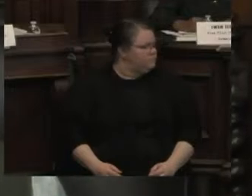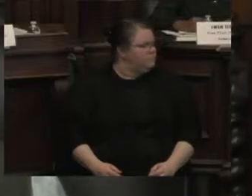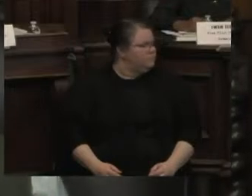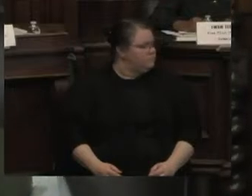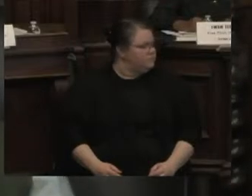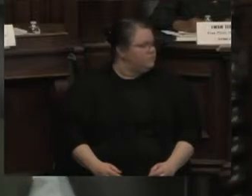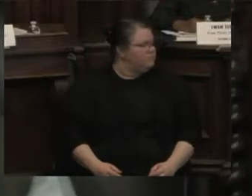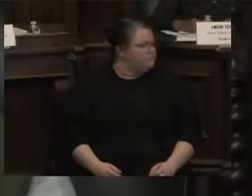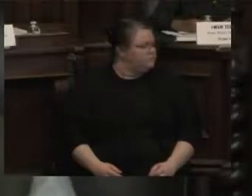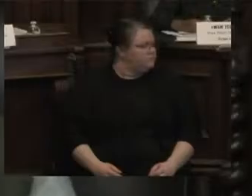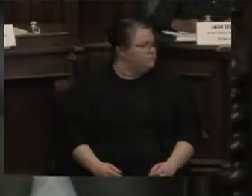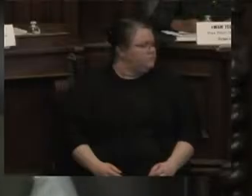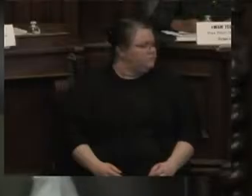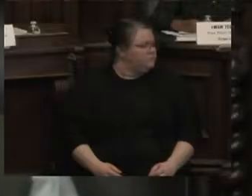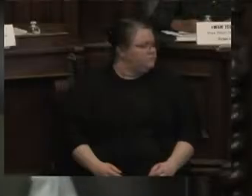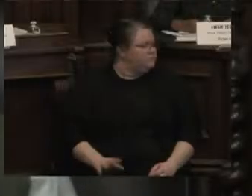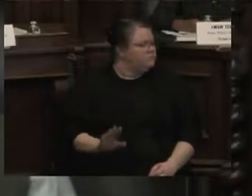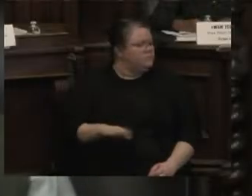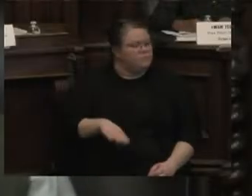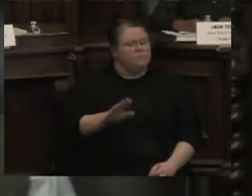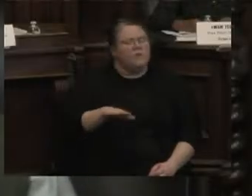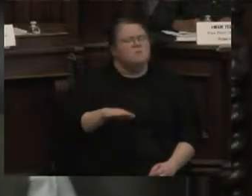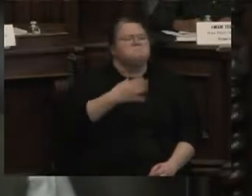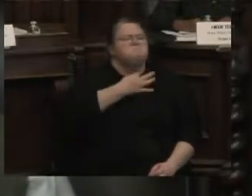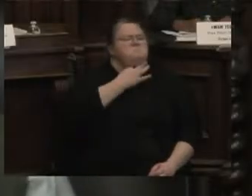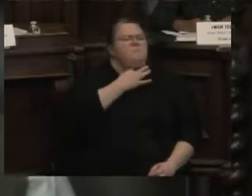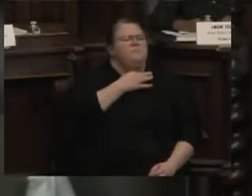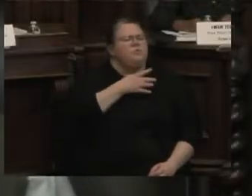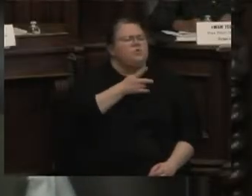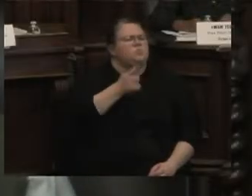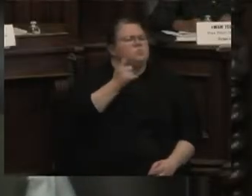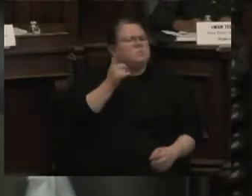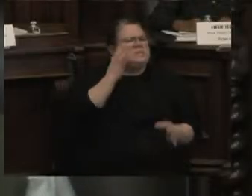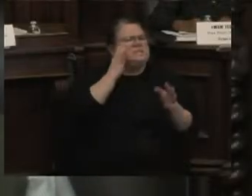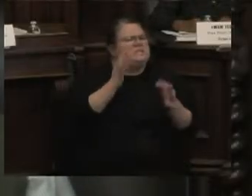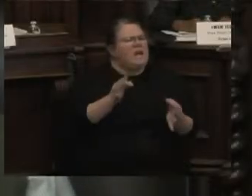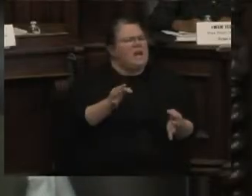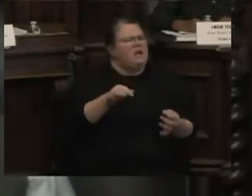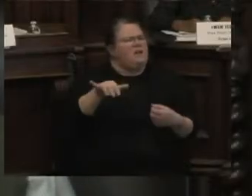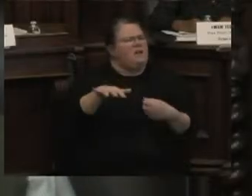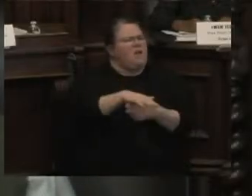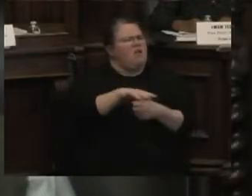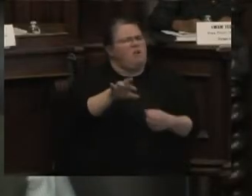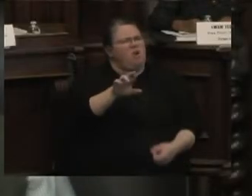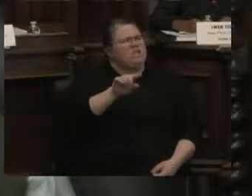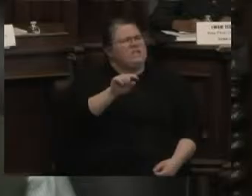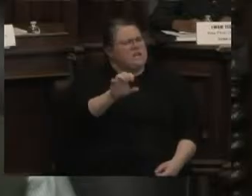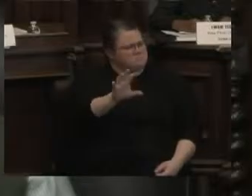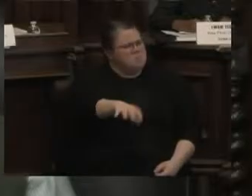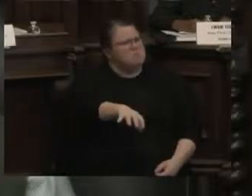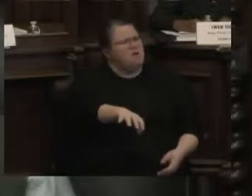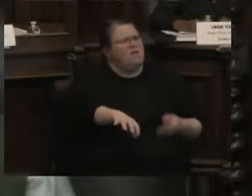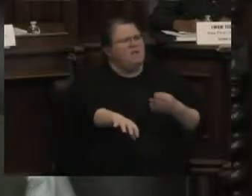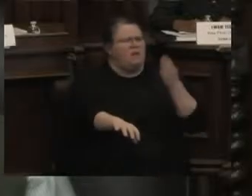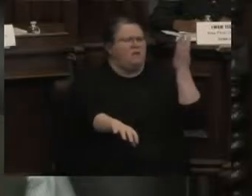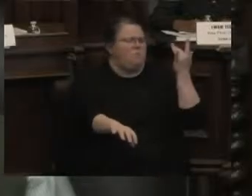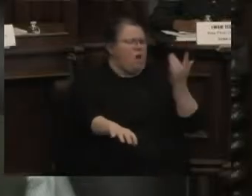of the two, three things that seem to call you over there?